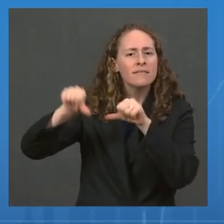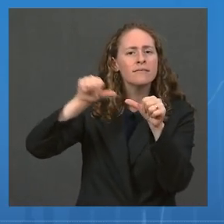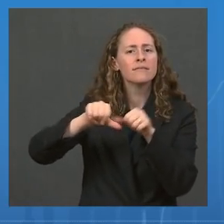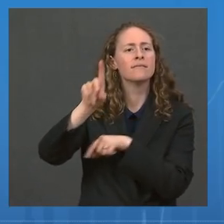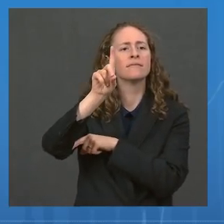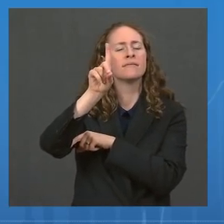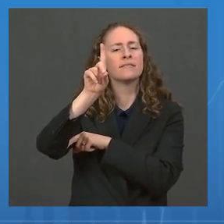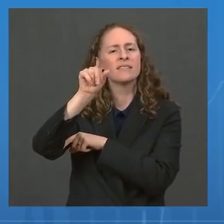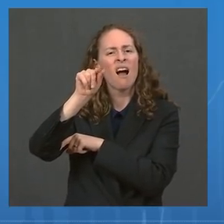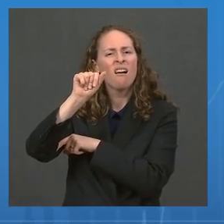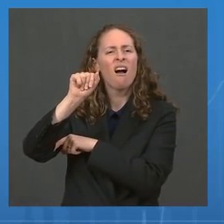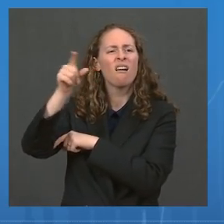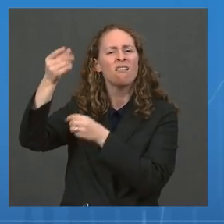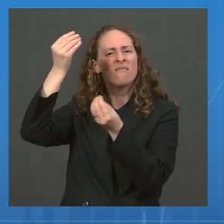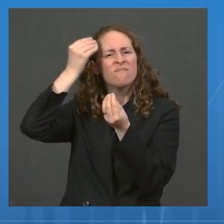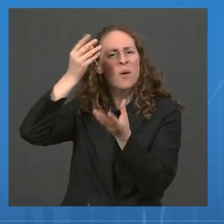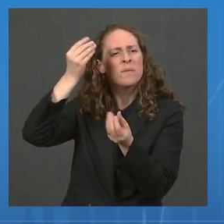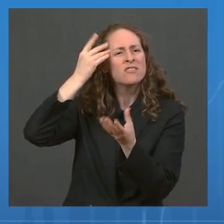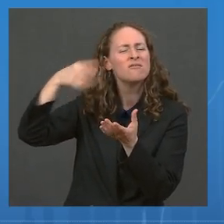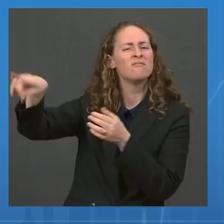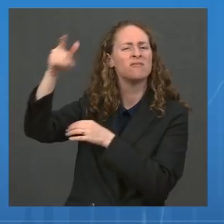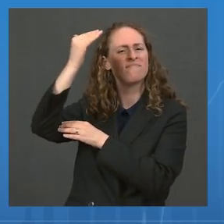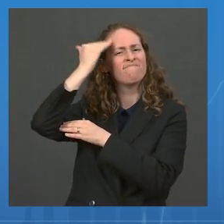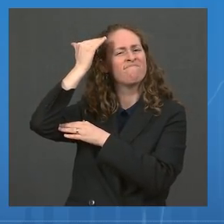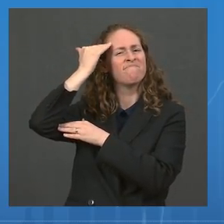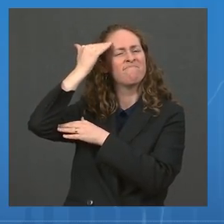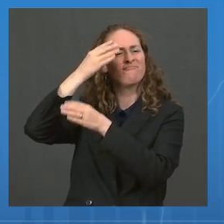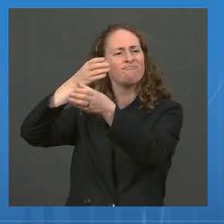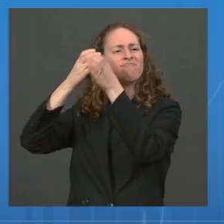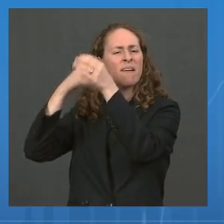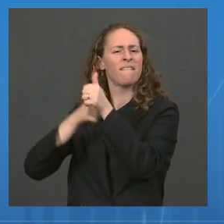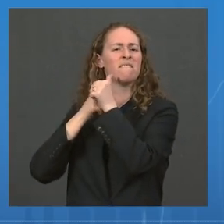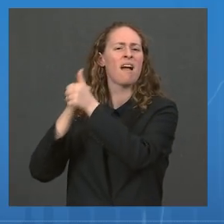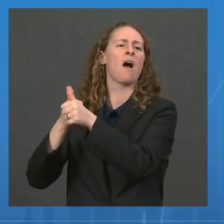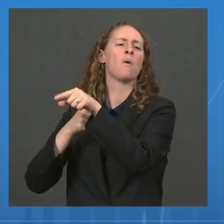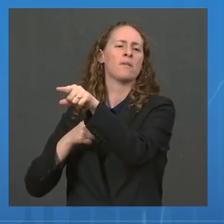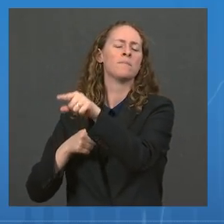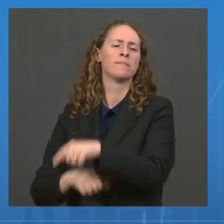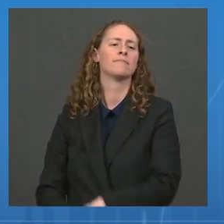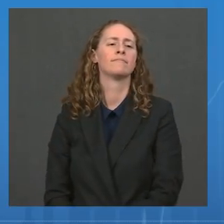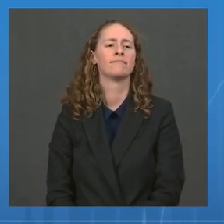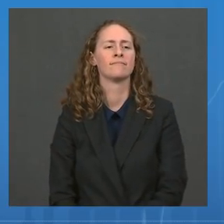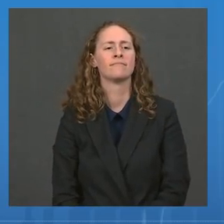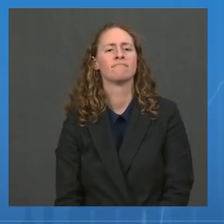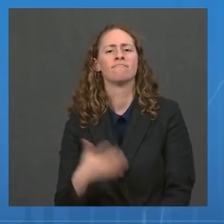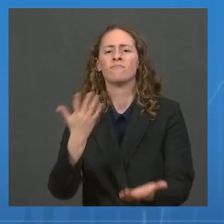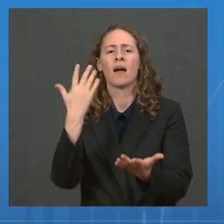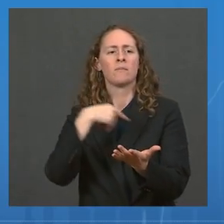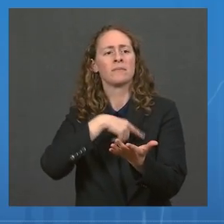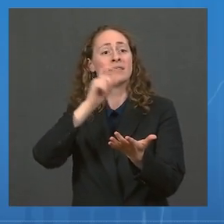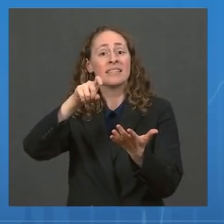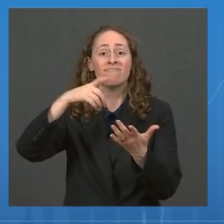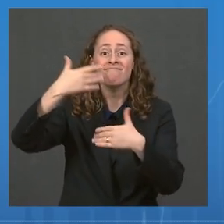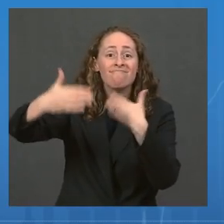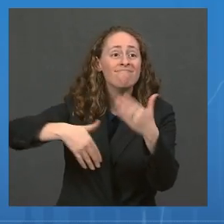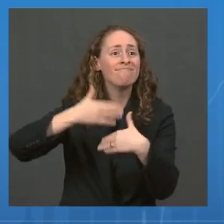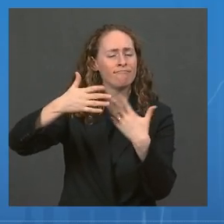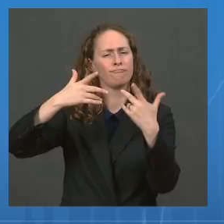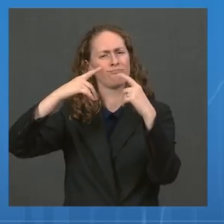as it has from the beginning. And we will continue to take all steps possible to protect our nation's health and end this pandemic for good.